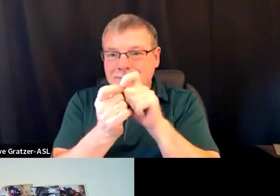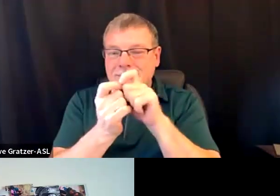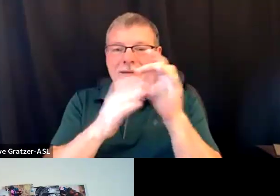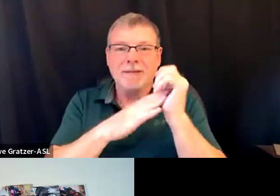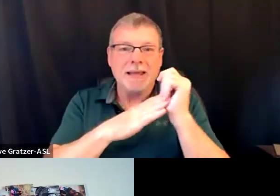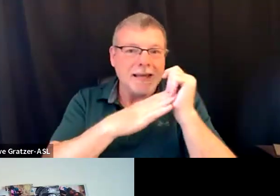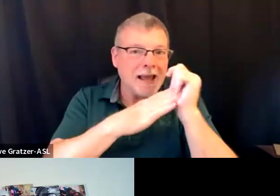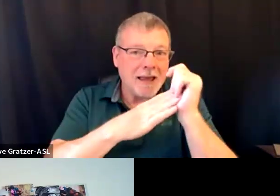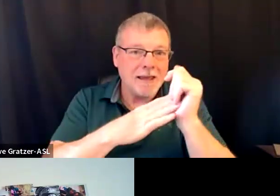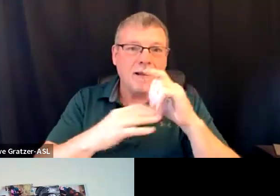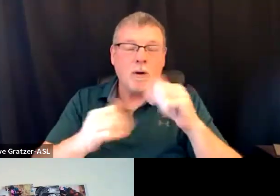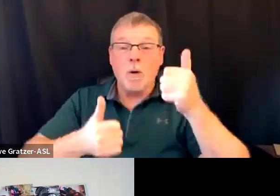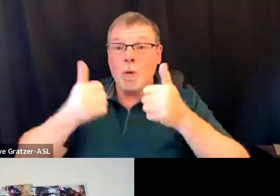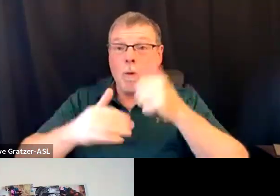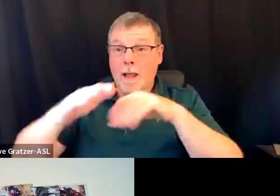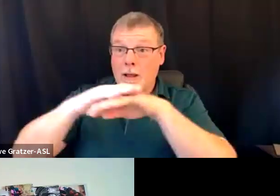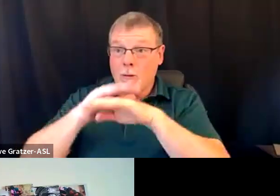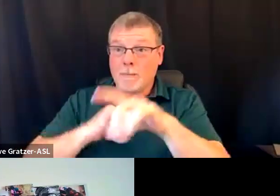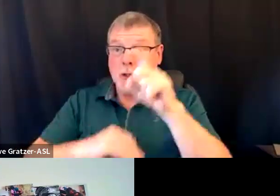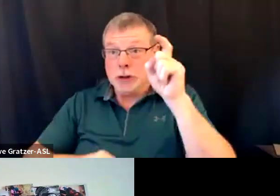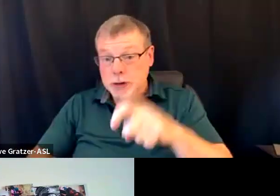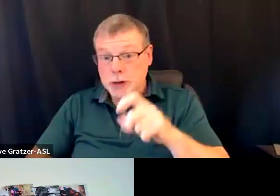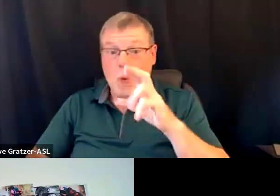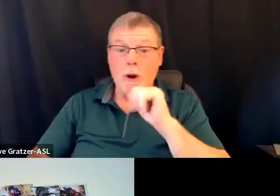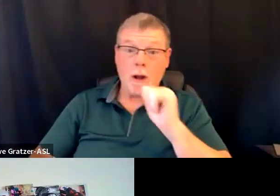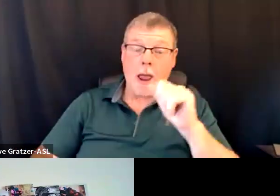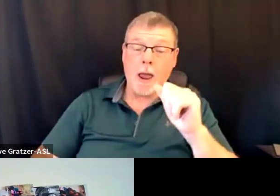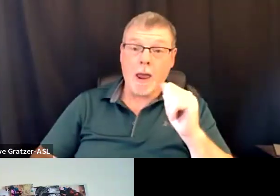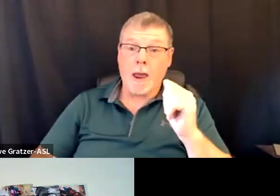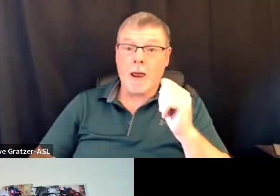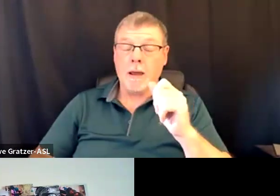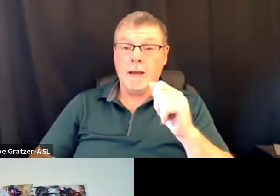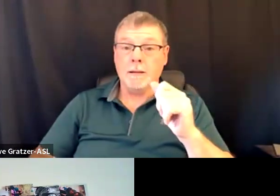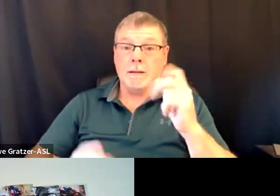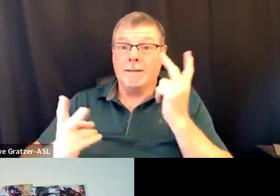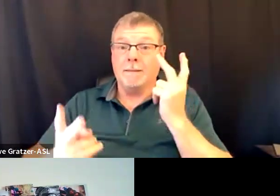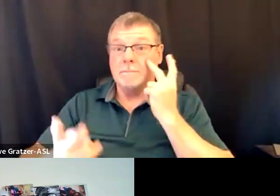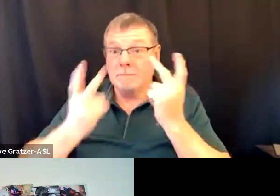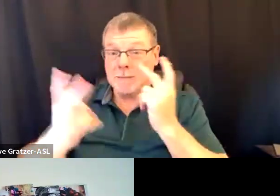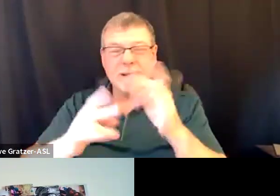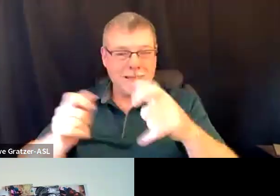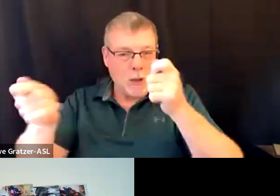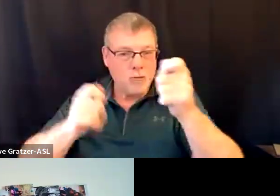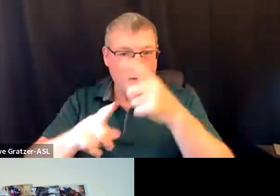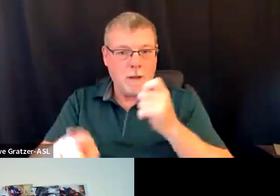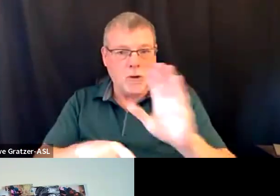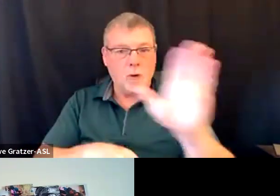whether or not those enrollments should or should not be visible in your HMIS. Again, that would be governed by your local HMIS policies